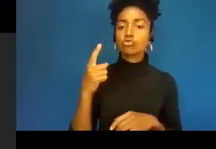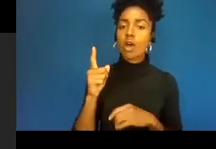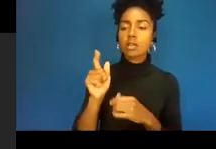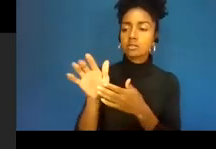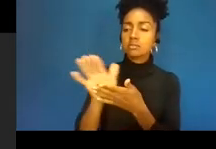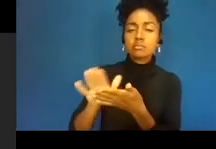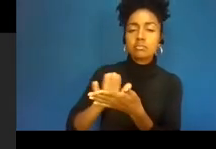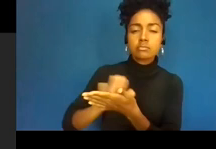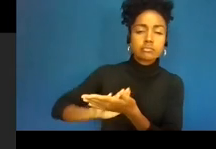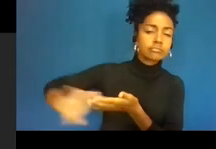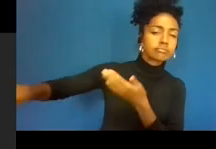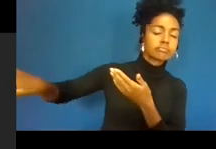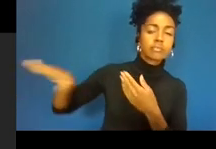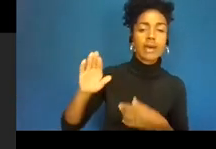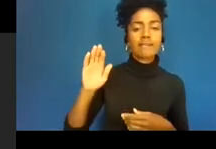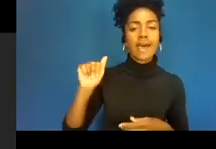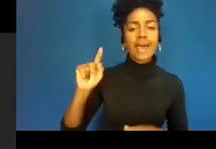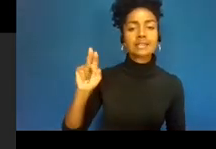but the promotion of racial justice.